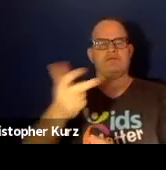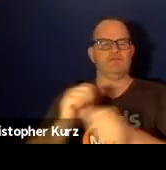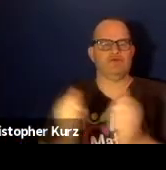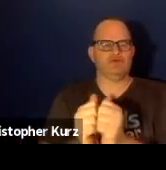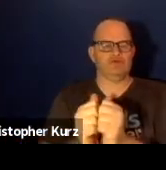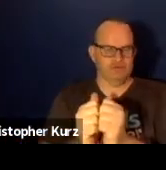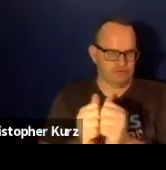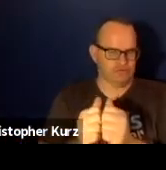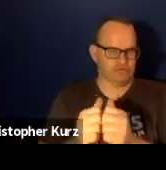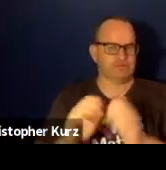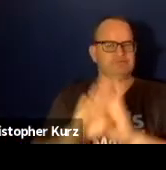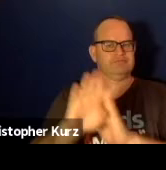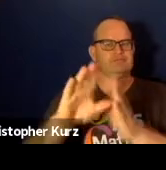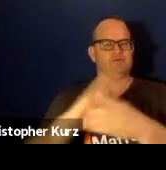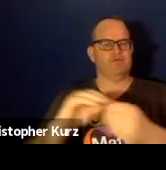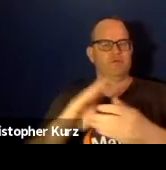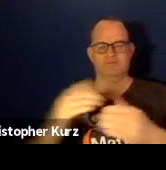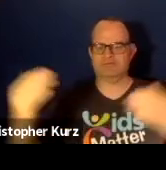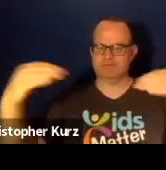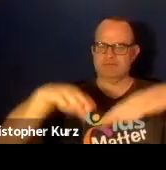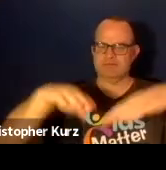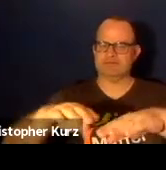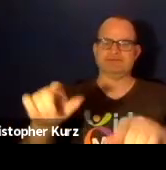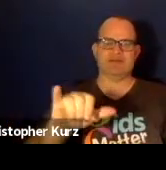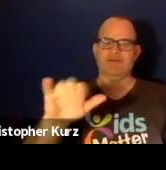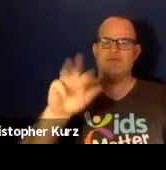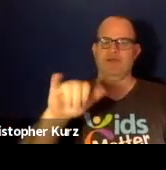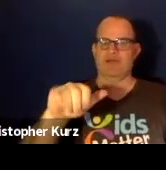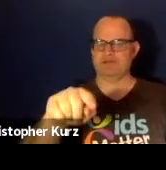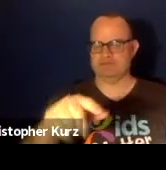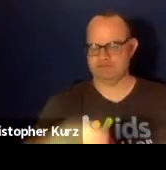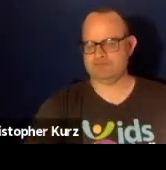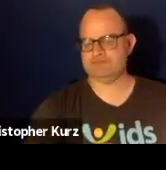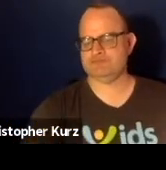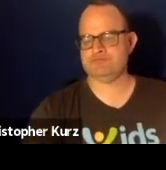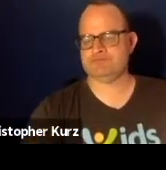teams of three may work together on the various components